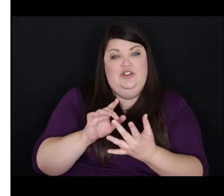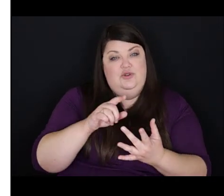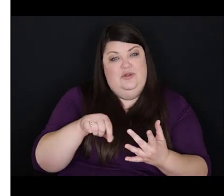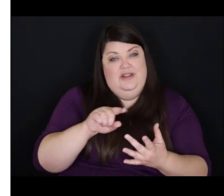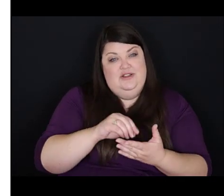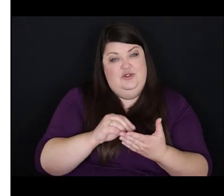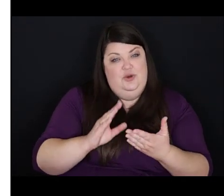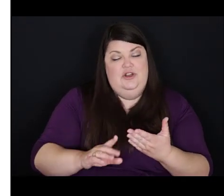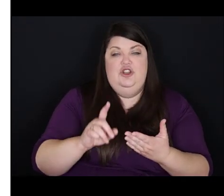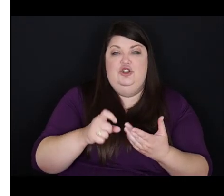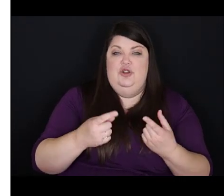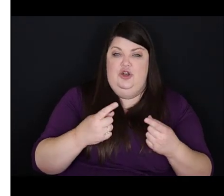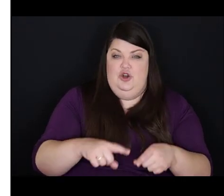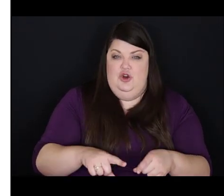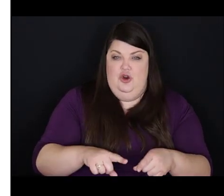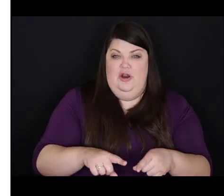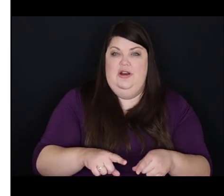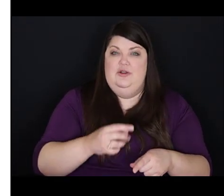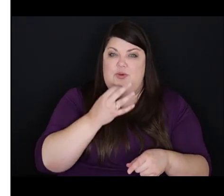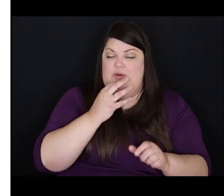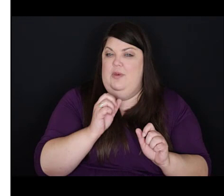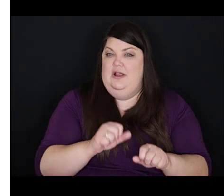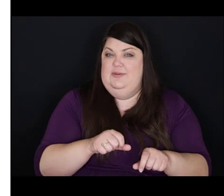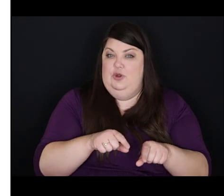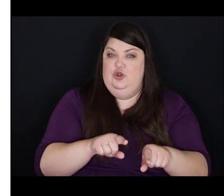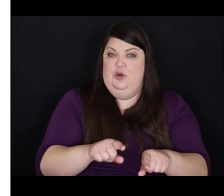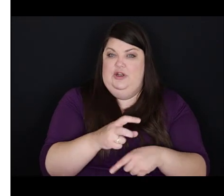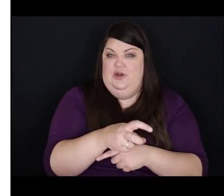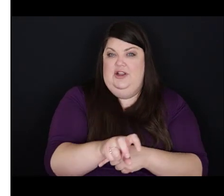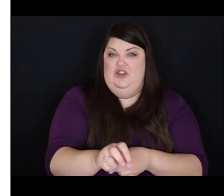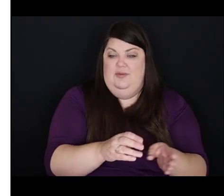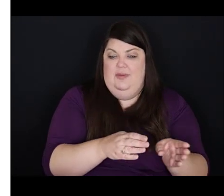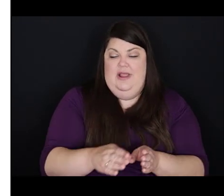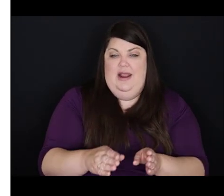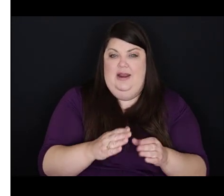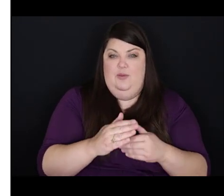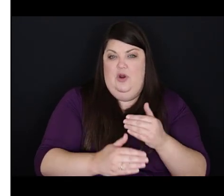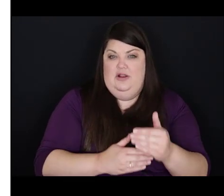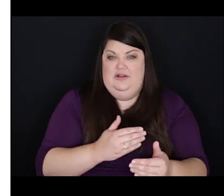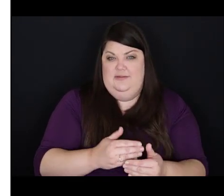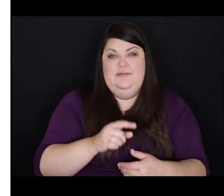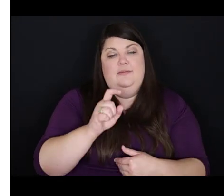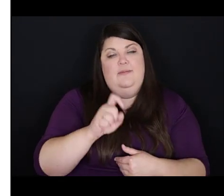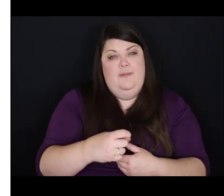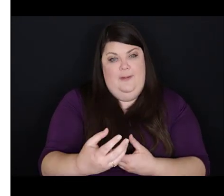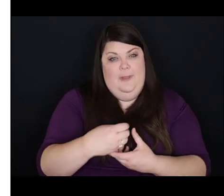as possible during the transition planning process and must include, at a minimum,